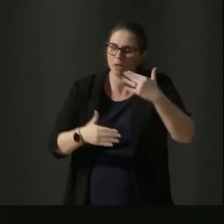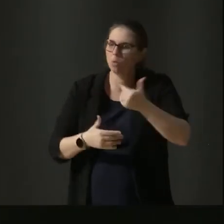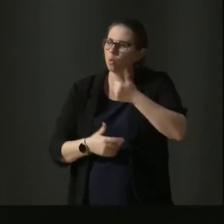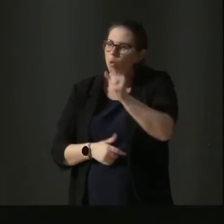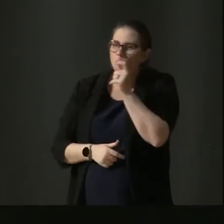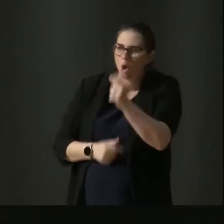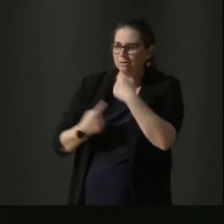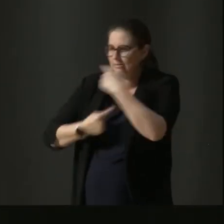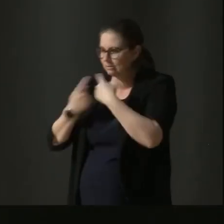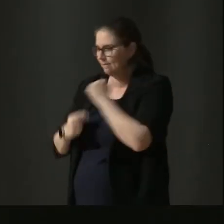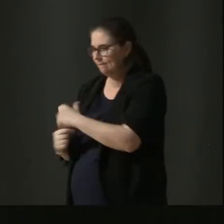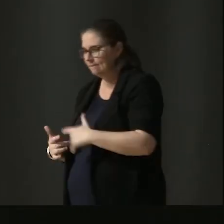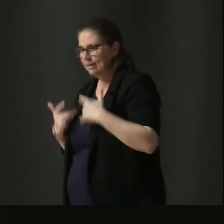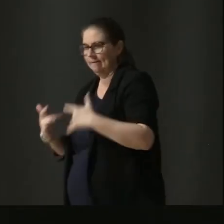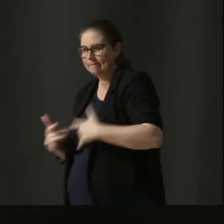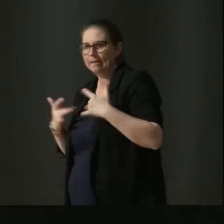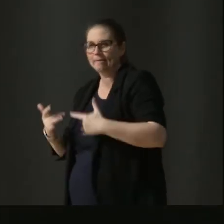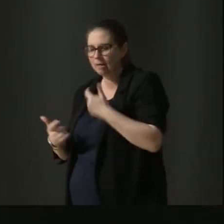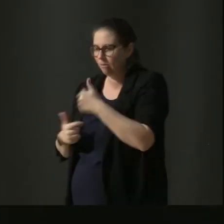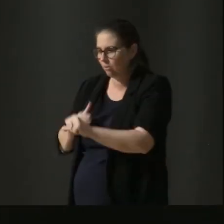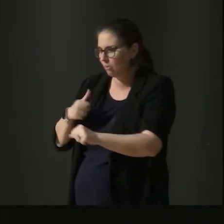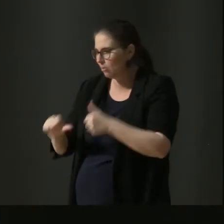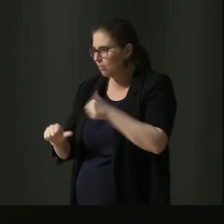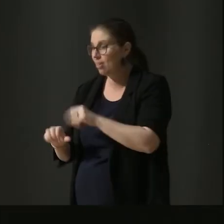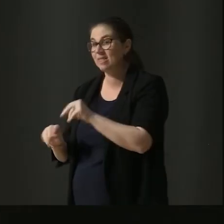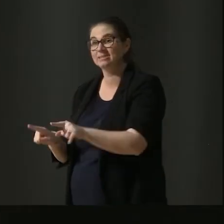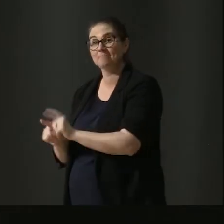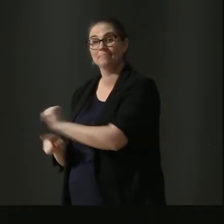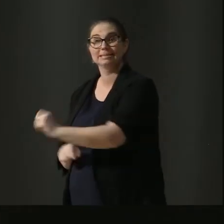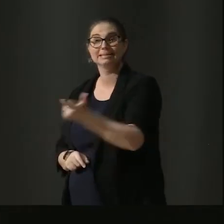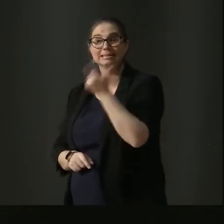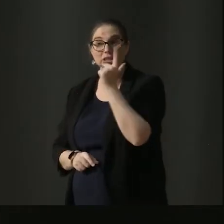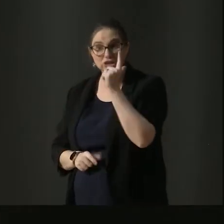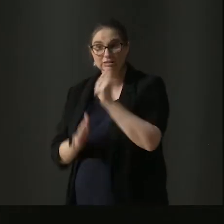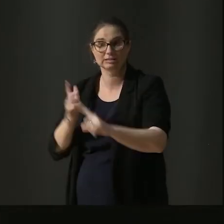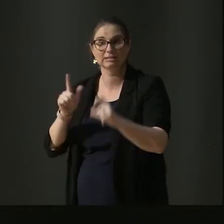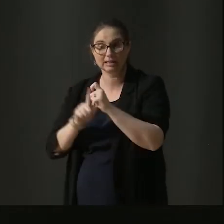and his teachers started doing it too. He has able to do full days of school.